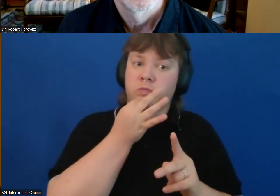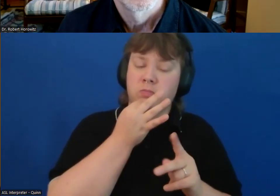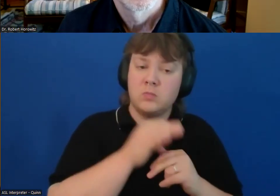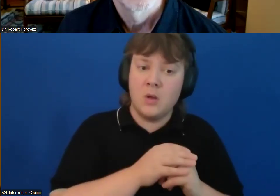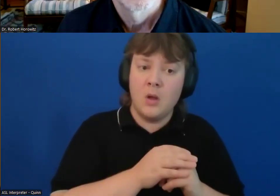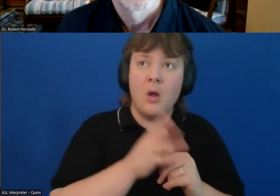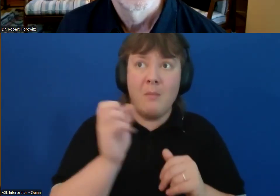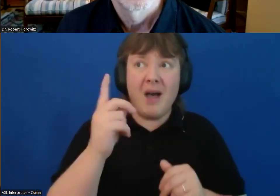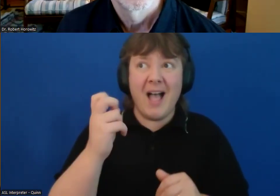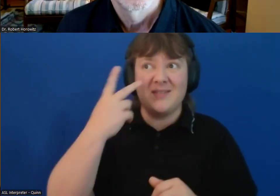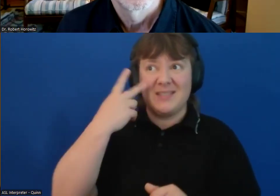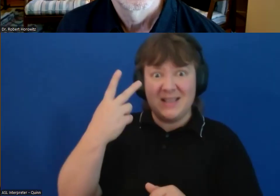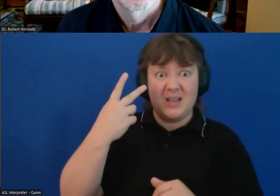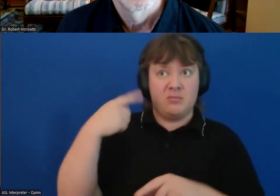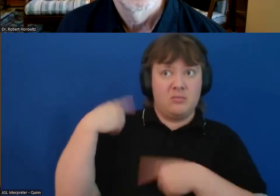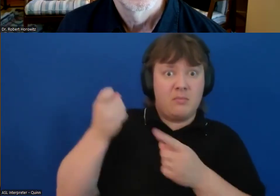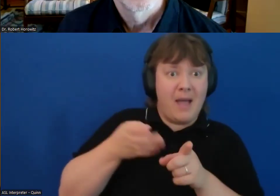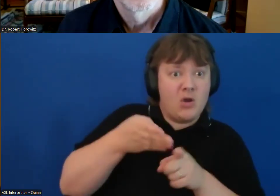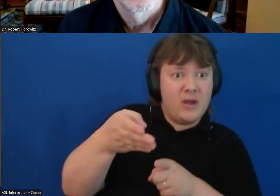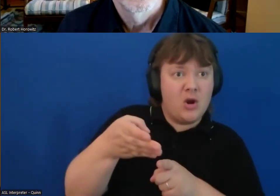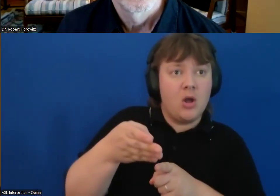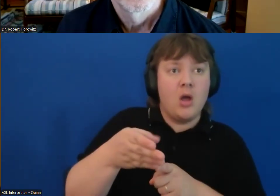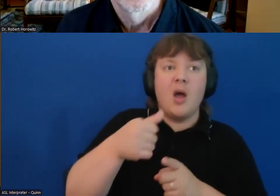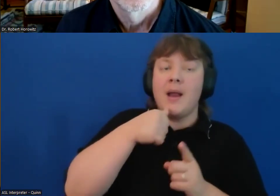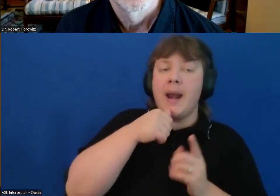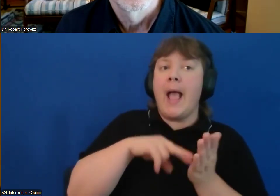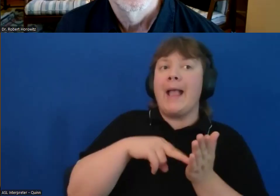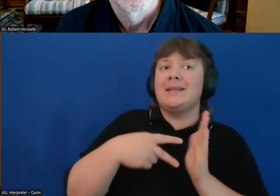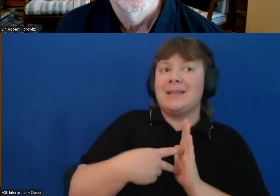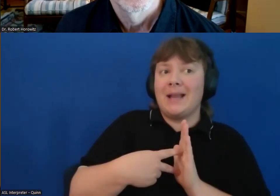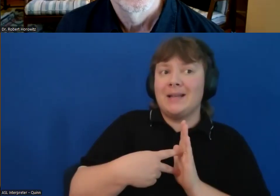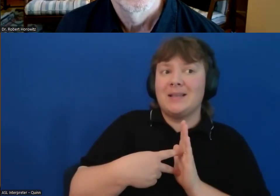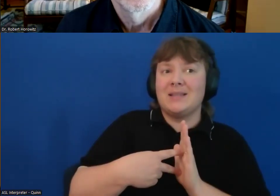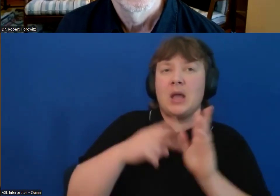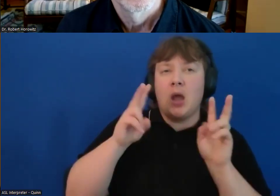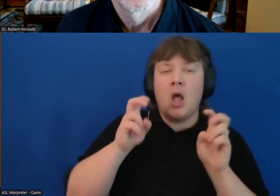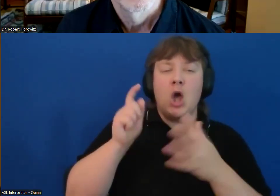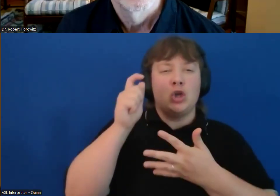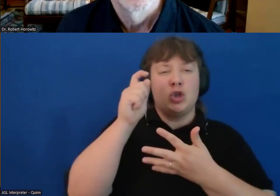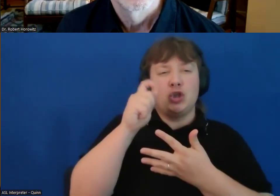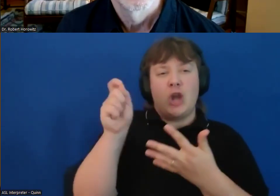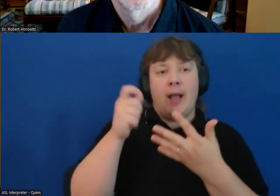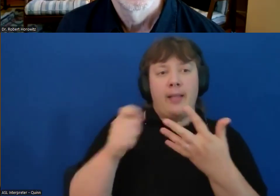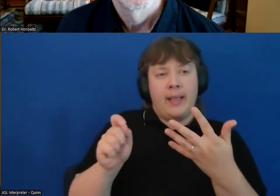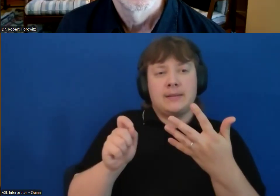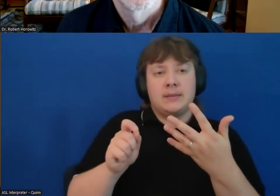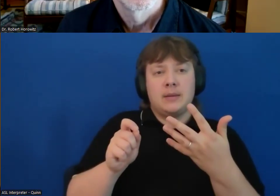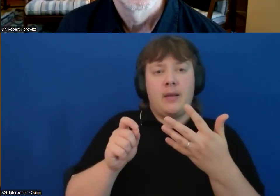that are not intended to be and Reb used the term that I like, checklist eligibility transaction,